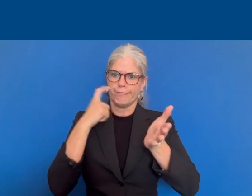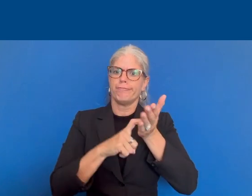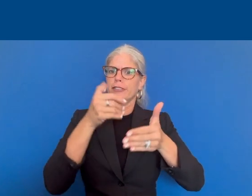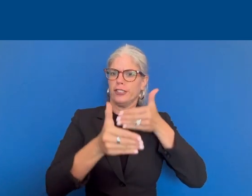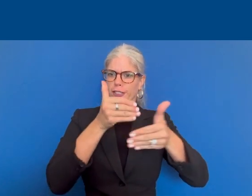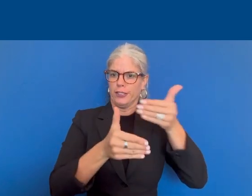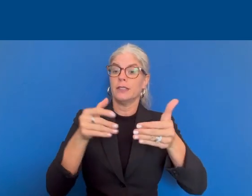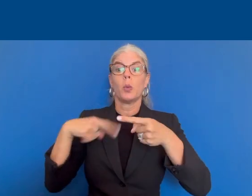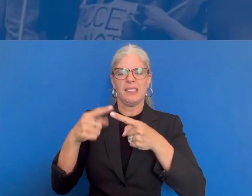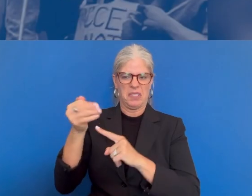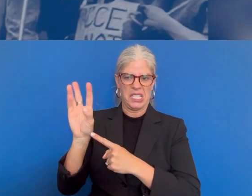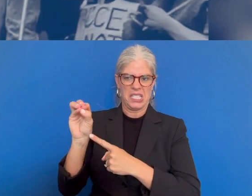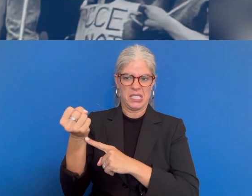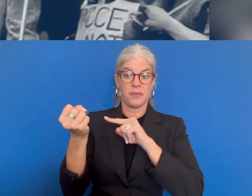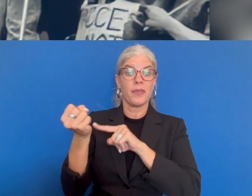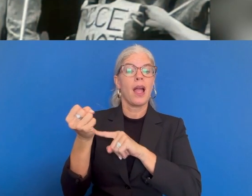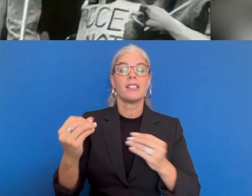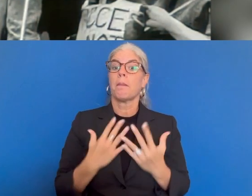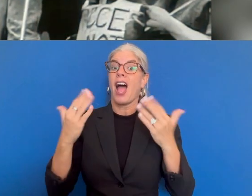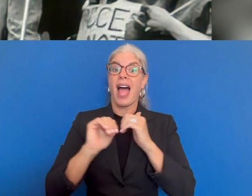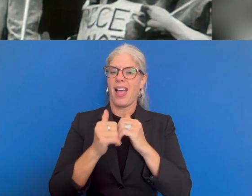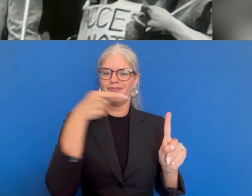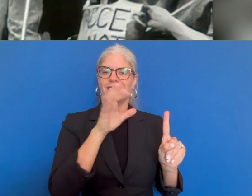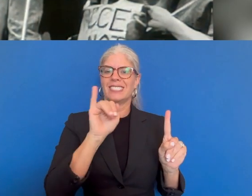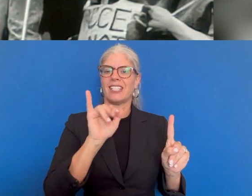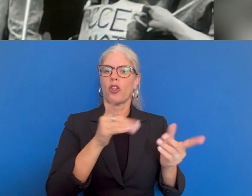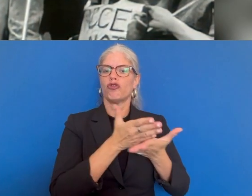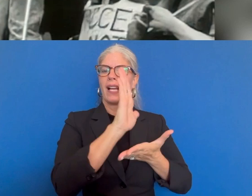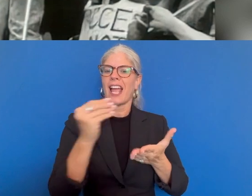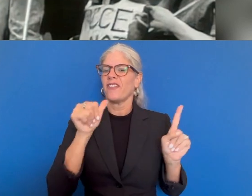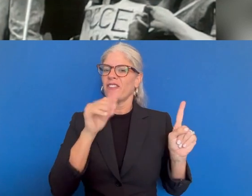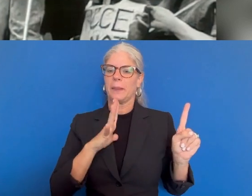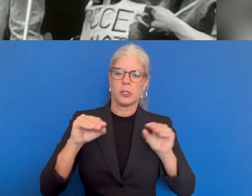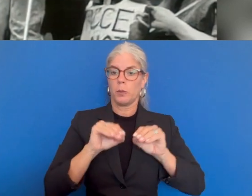in the 1960s and was inspired by the civil rights and the feminist movements of the time.